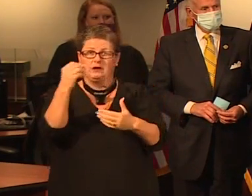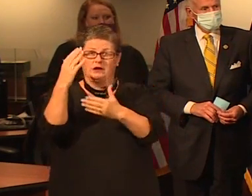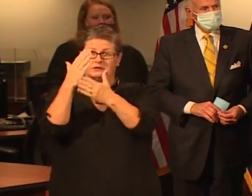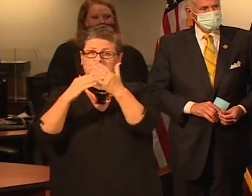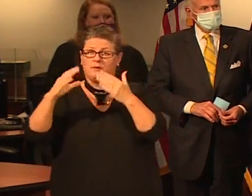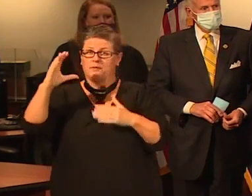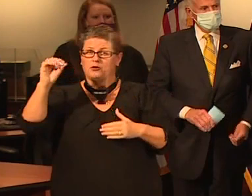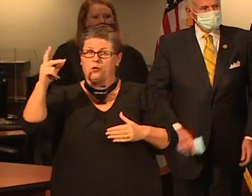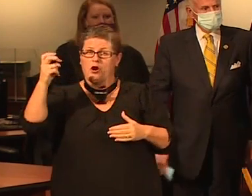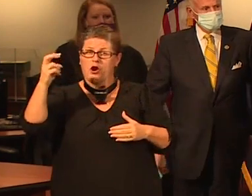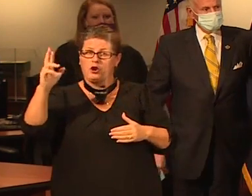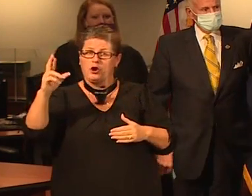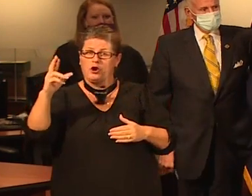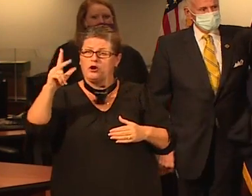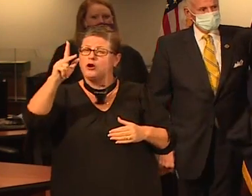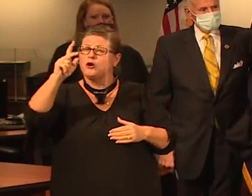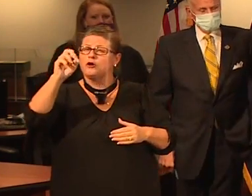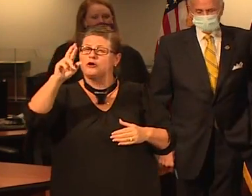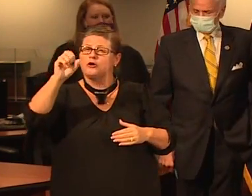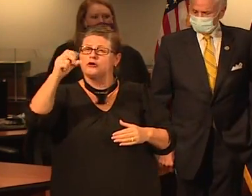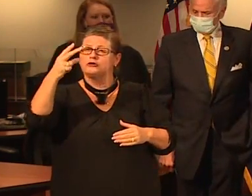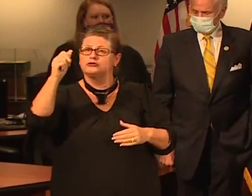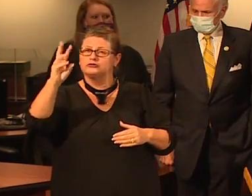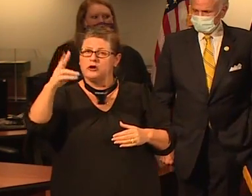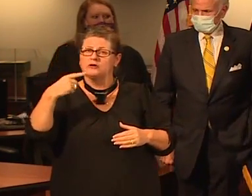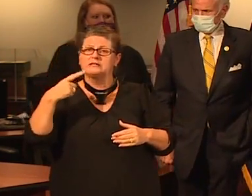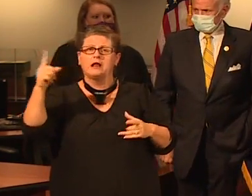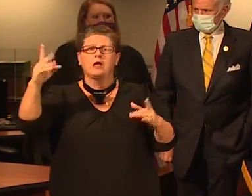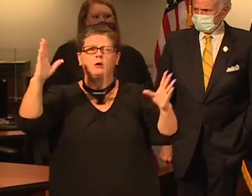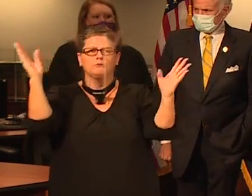THERE ISES A DISCONNECT BETWEEN THE AGENT SANE SOME CORONER IS?